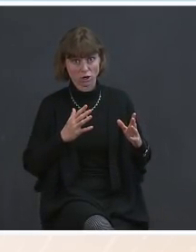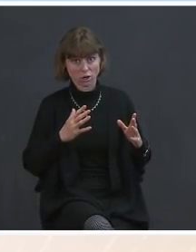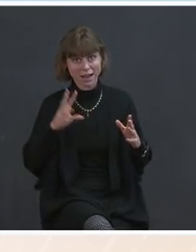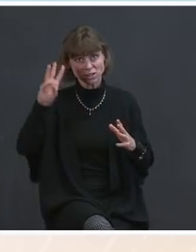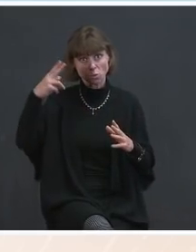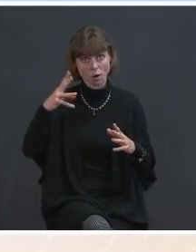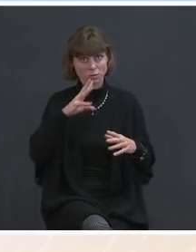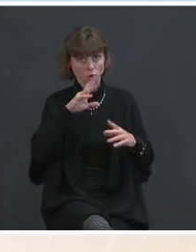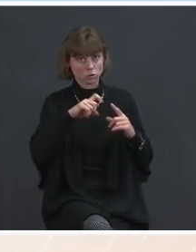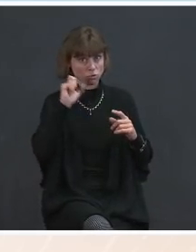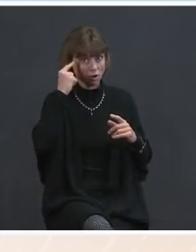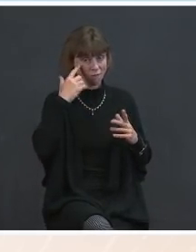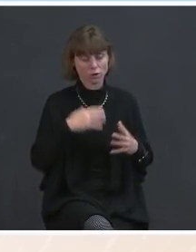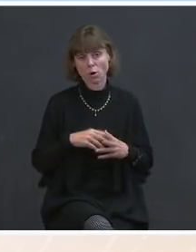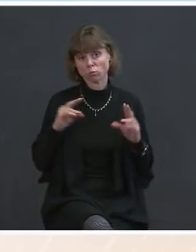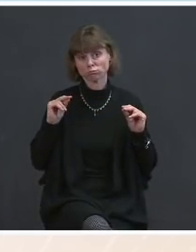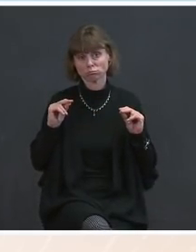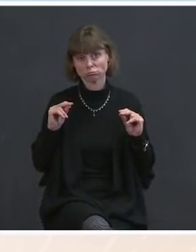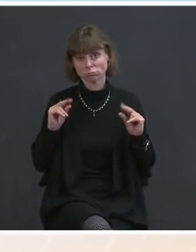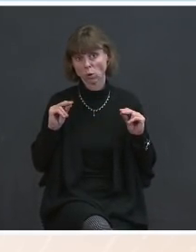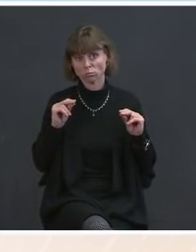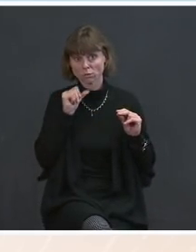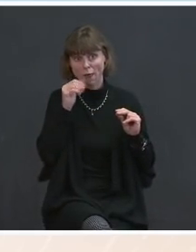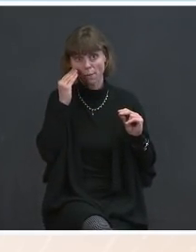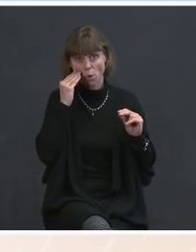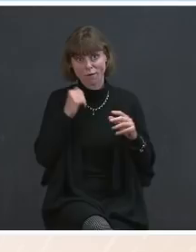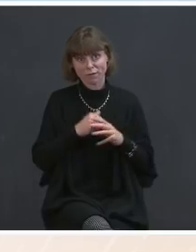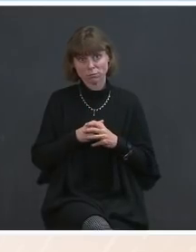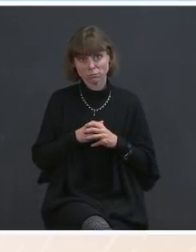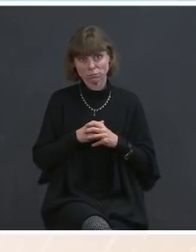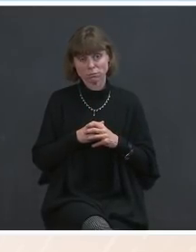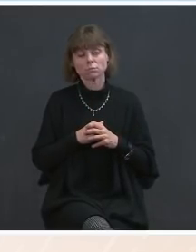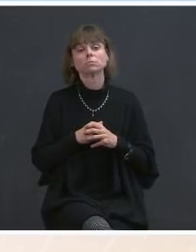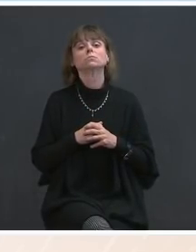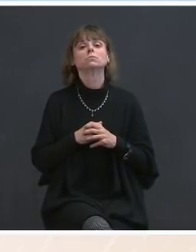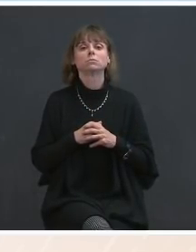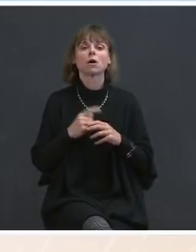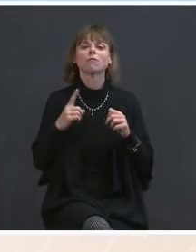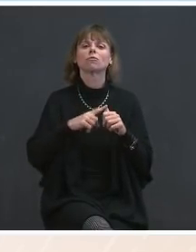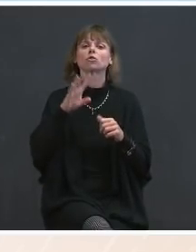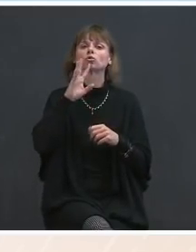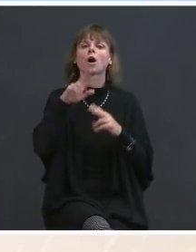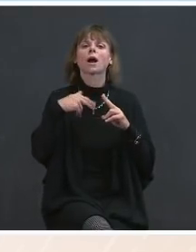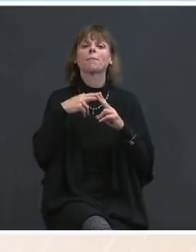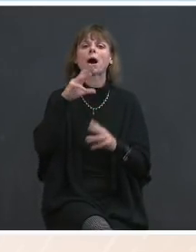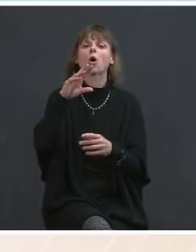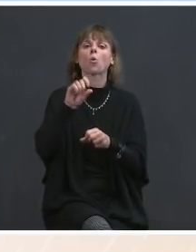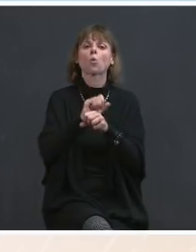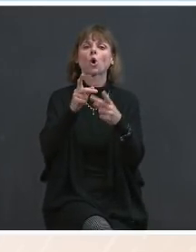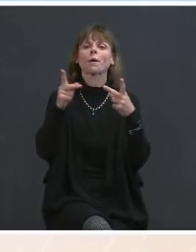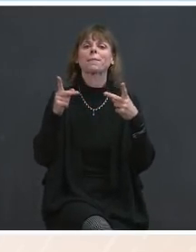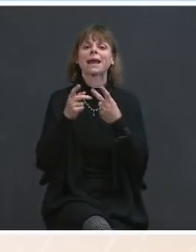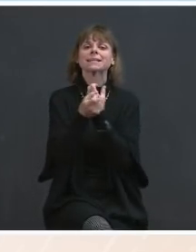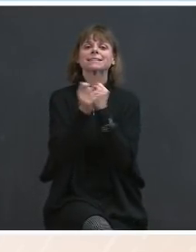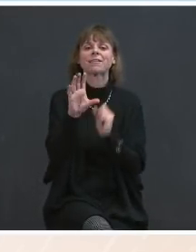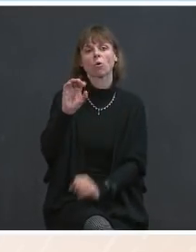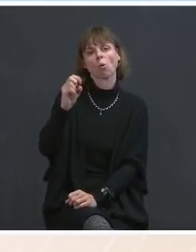Ms. Psaki: Not that I'm aware of. No. The Press: Thank you. Ms. Psaki: Go ahead. >> The Press: Thank you. First, a question about workplace safety. OSHA is up against a deadline set by President Biden